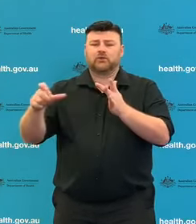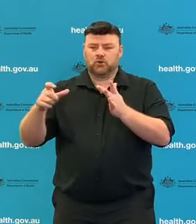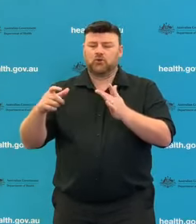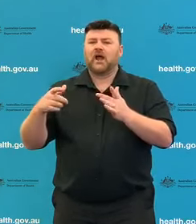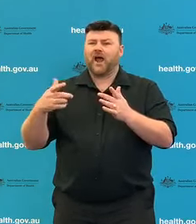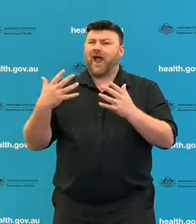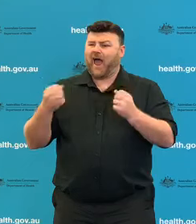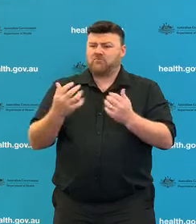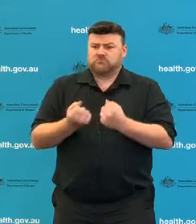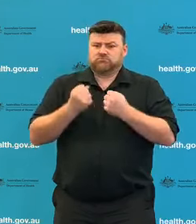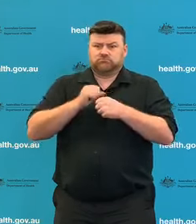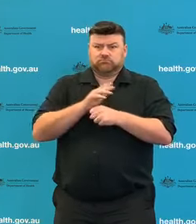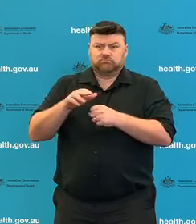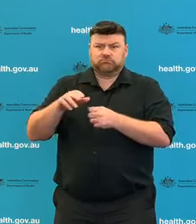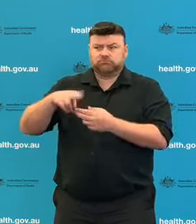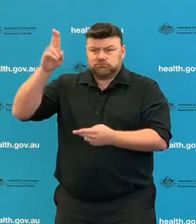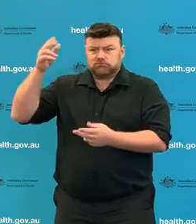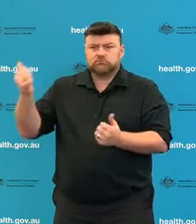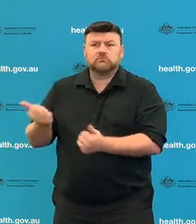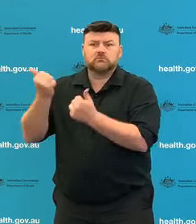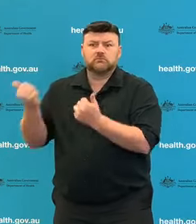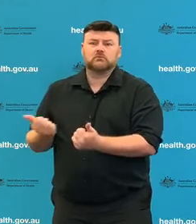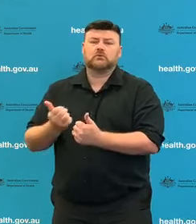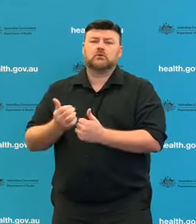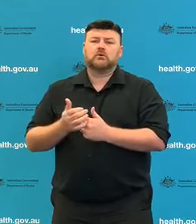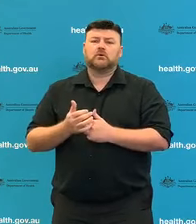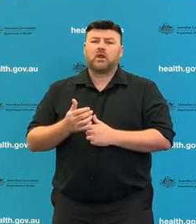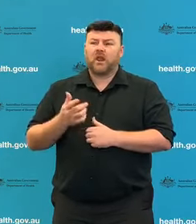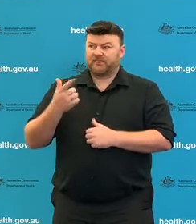This has raised concerns that total numbers are going to plateau